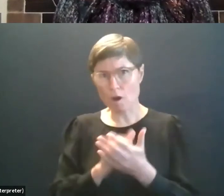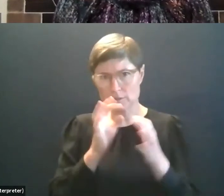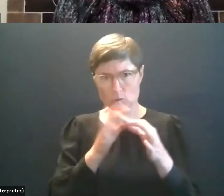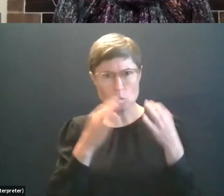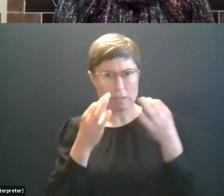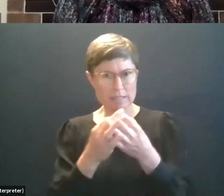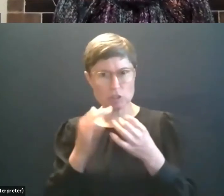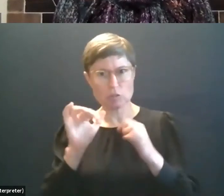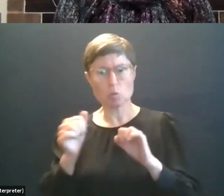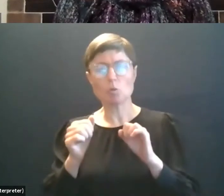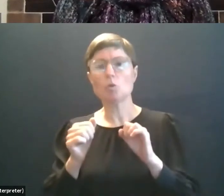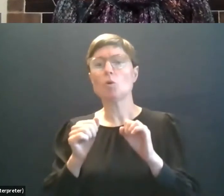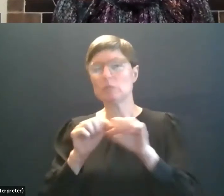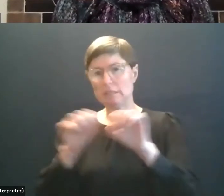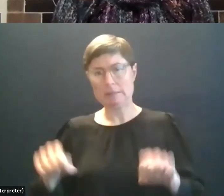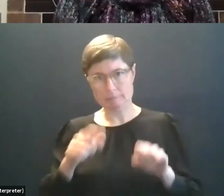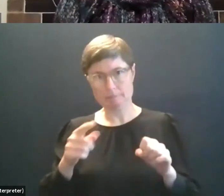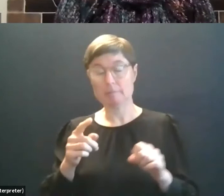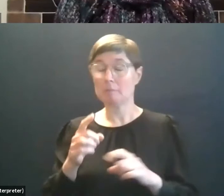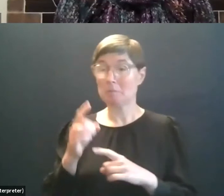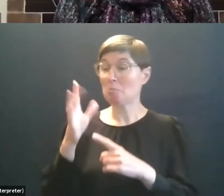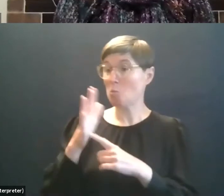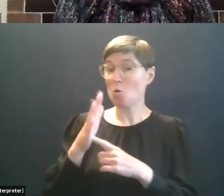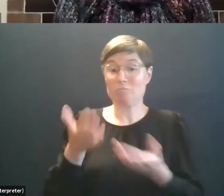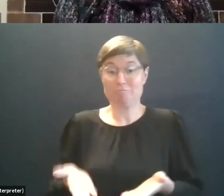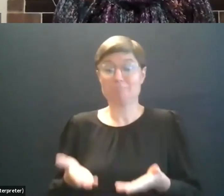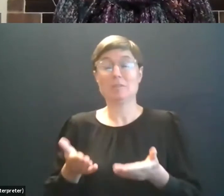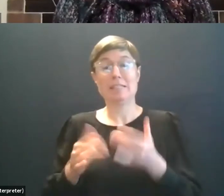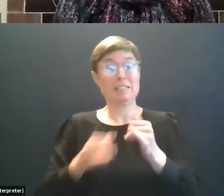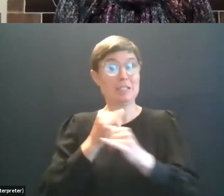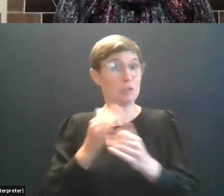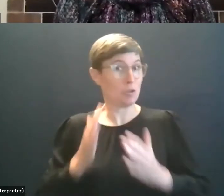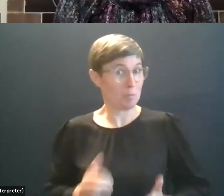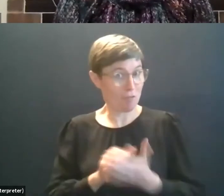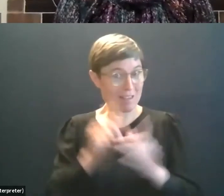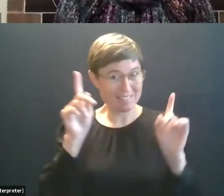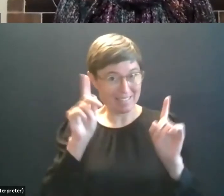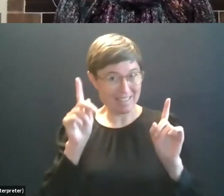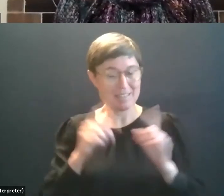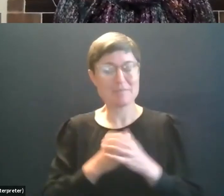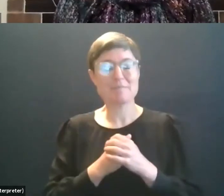is International Human Rights Day. The question is about one of the criticisms of the human